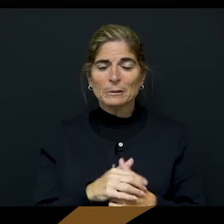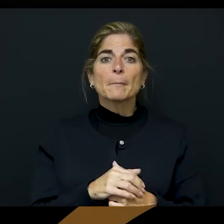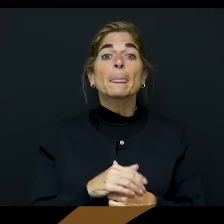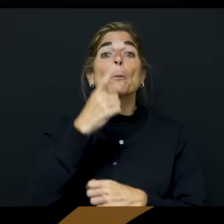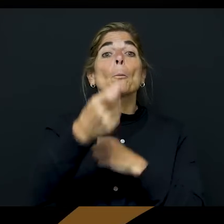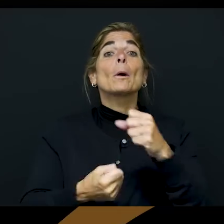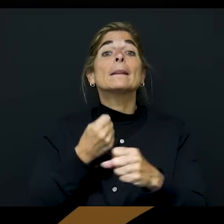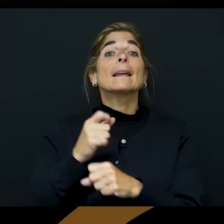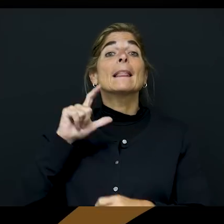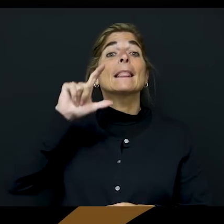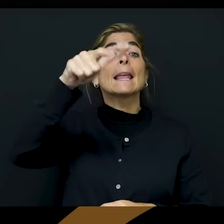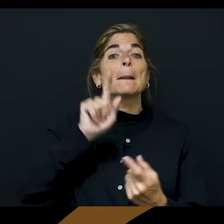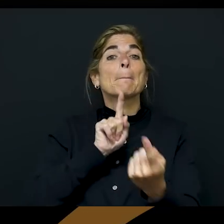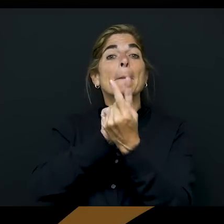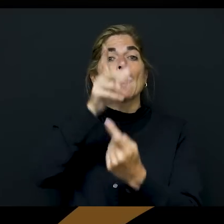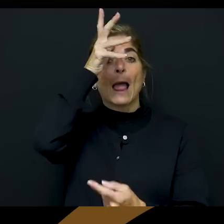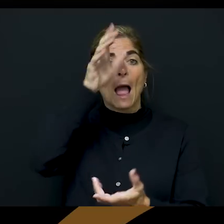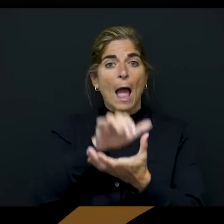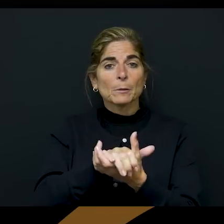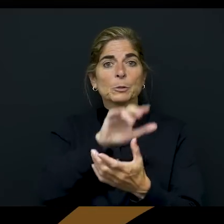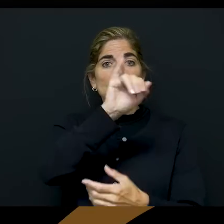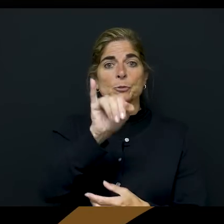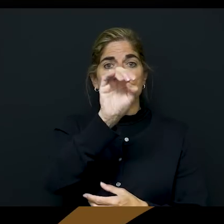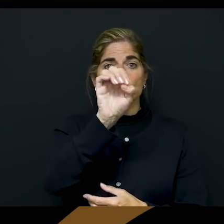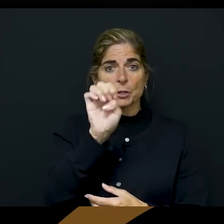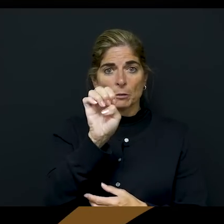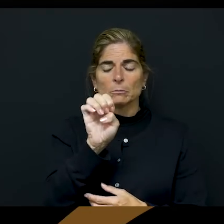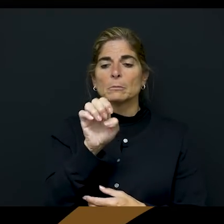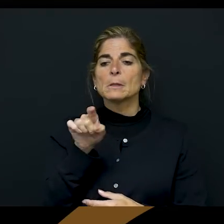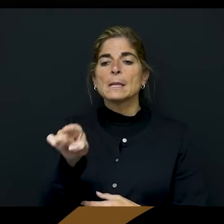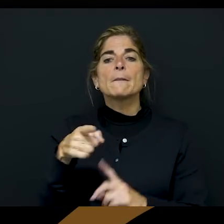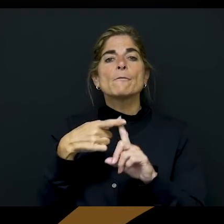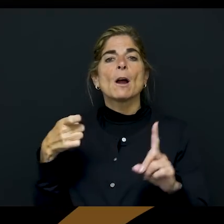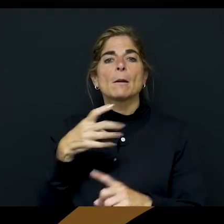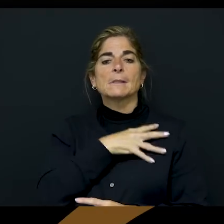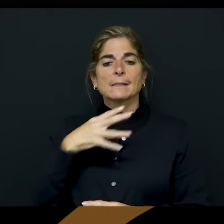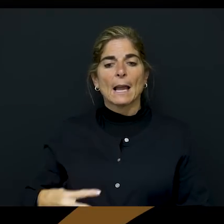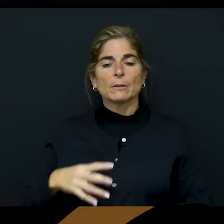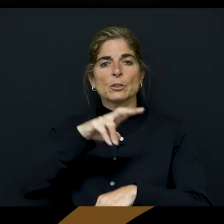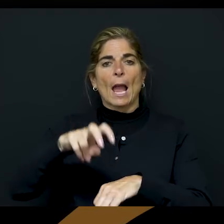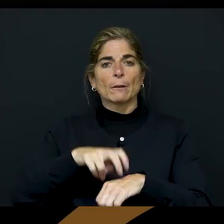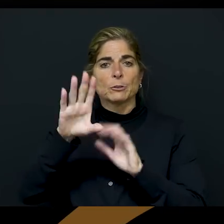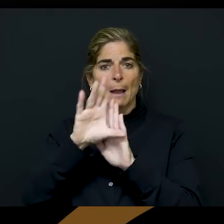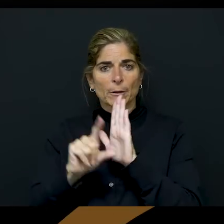A year later, I met my husband, Joe. Joe is from a Scottish-Irish background